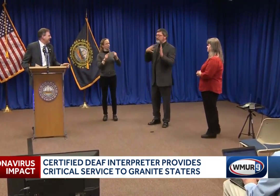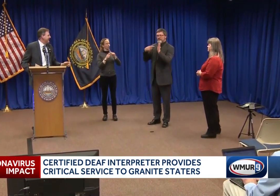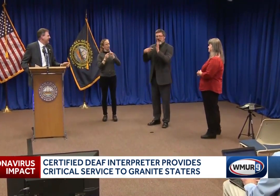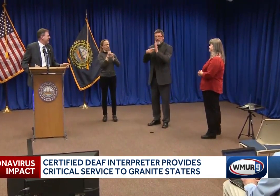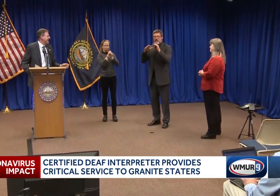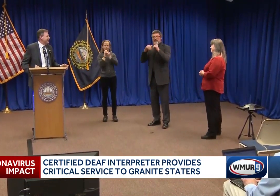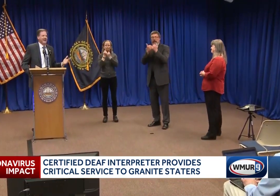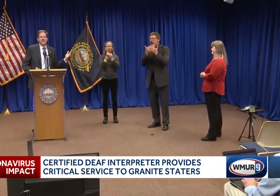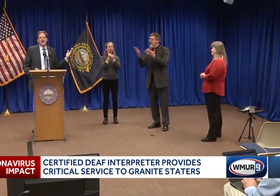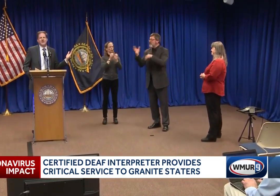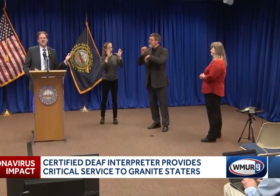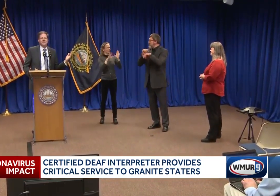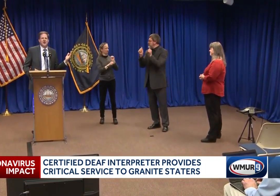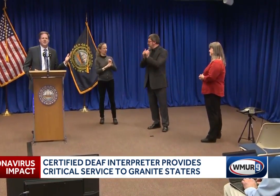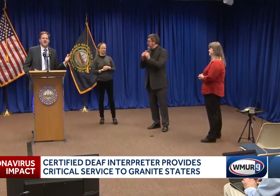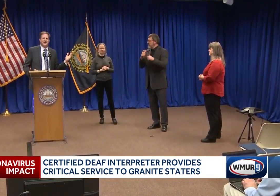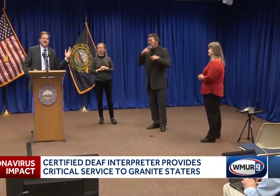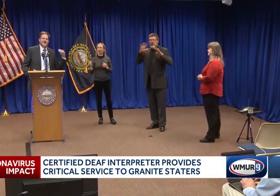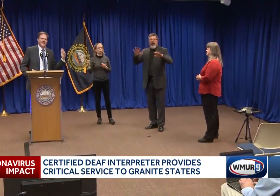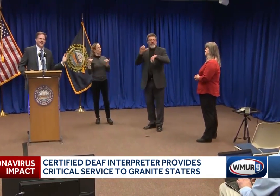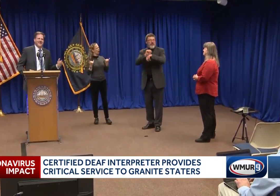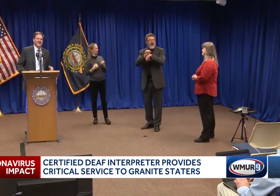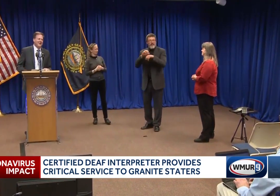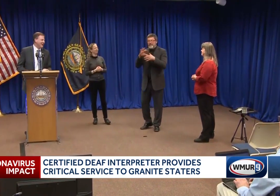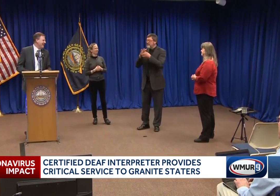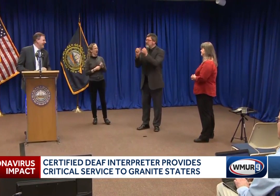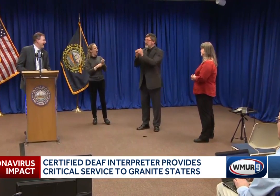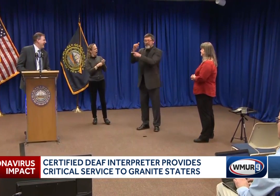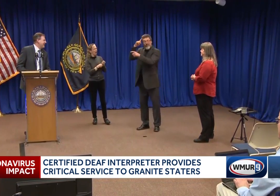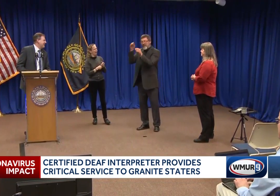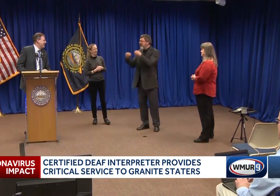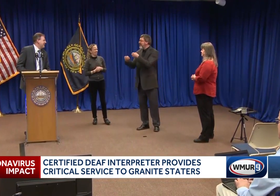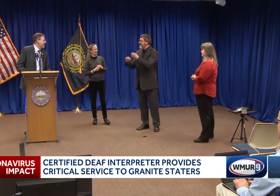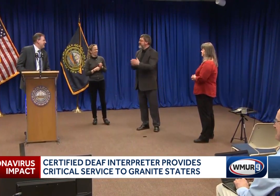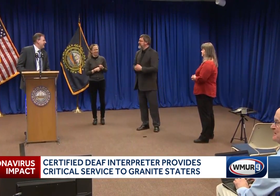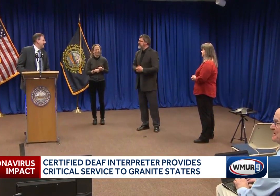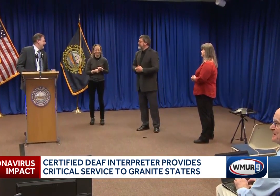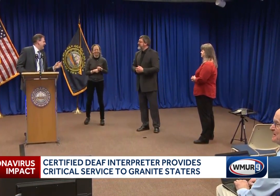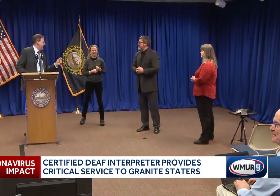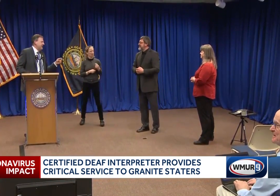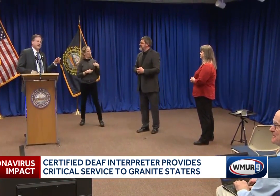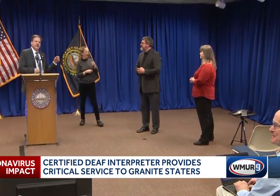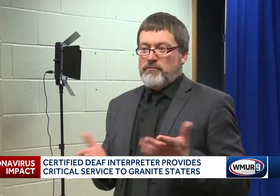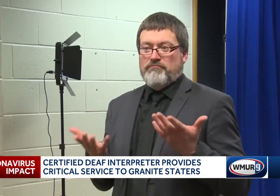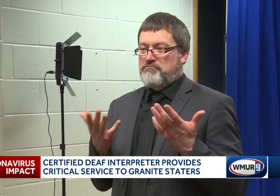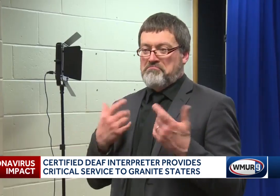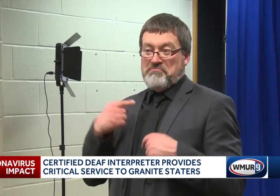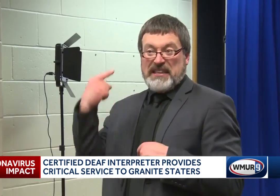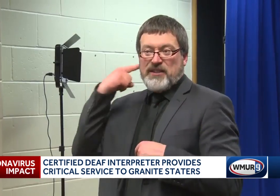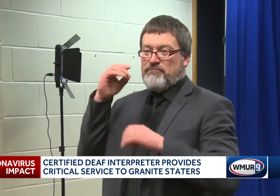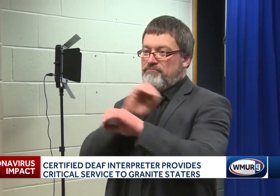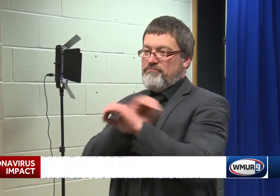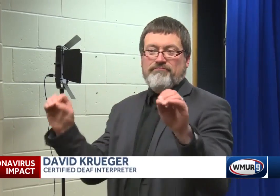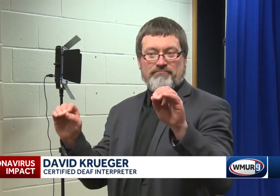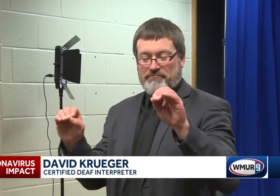KRUEGER DOESN'T WORK ALONE -